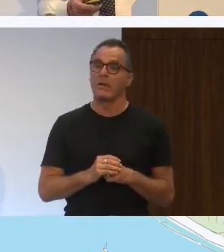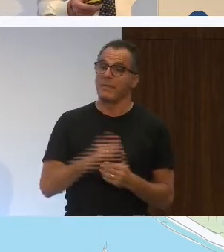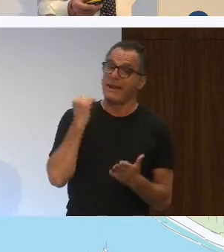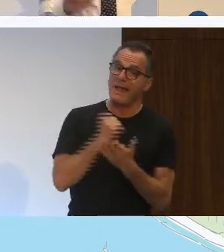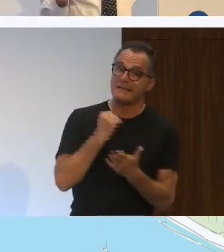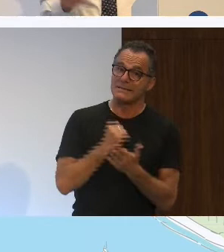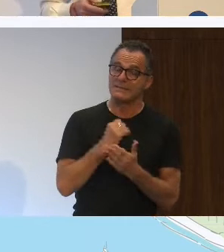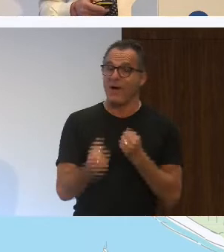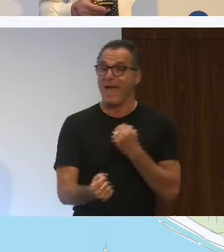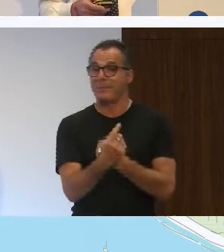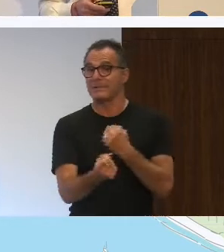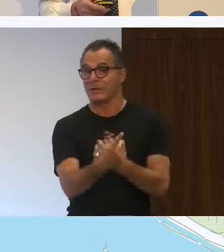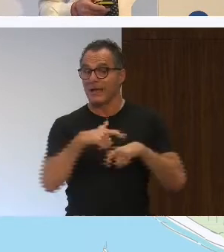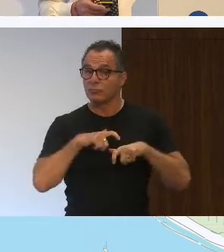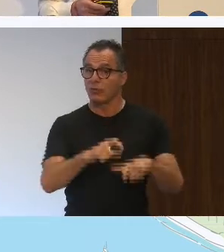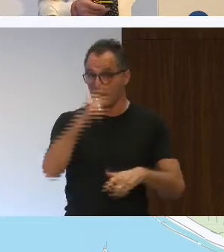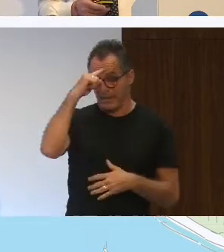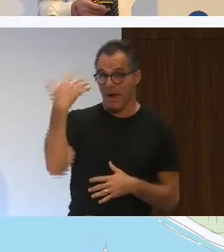Now, we're not sure Vyepti yet.